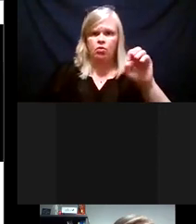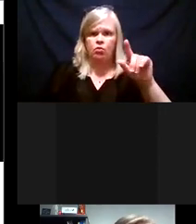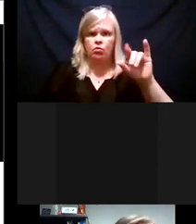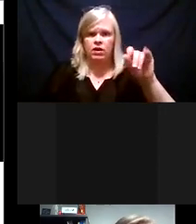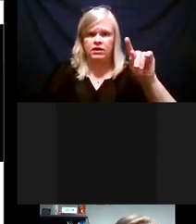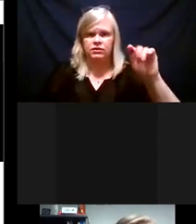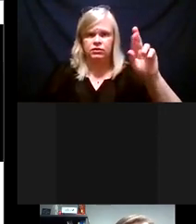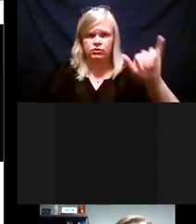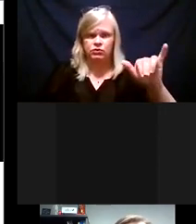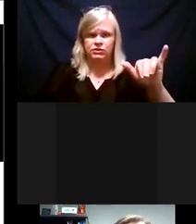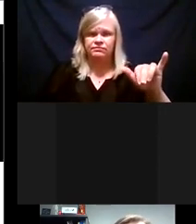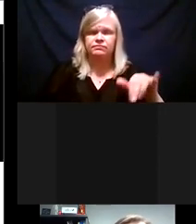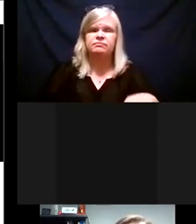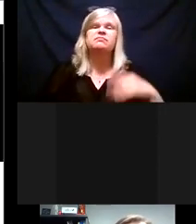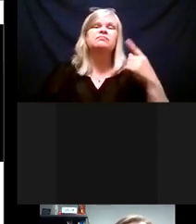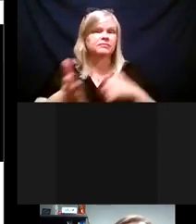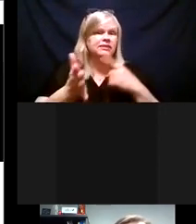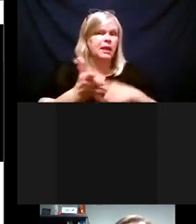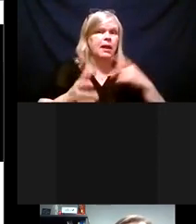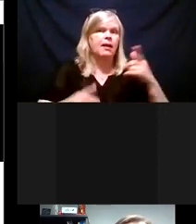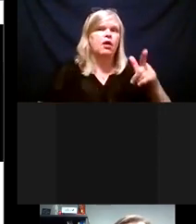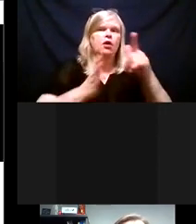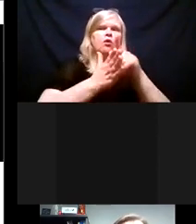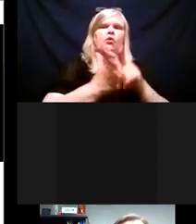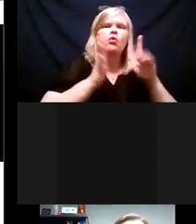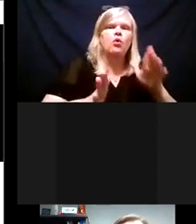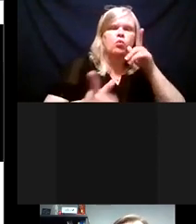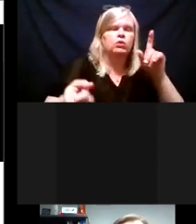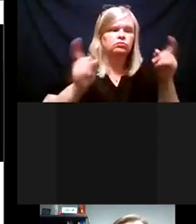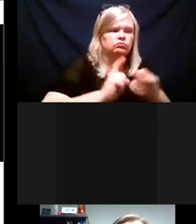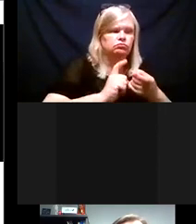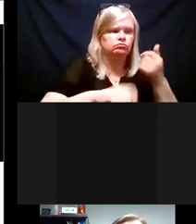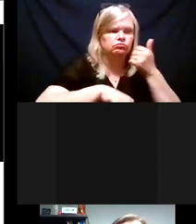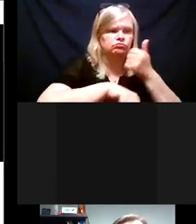WHY SOMETIMES PROSECUTORS WILL CHANGE A CHARGE IN ORDER TO GET